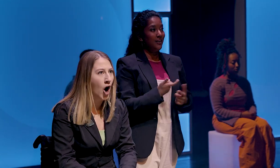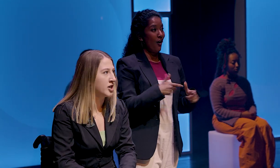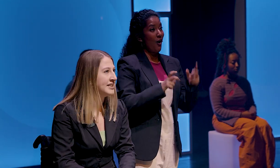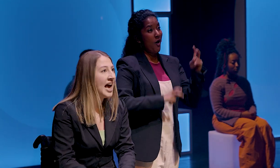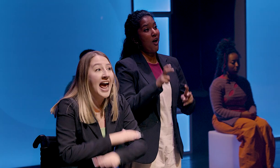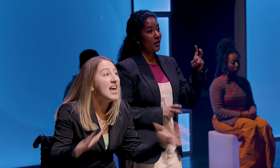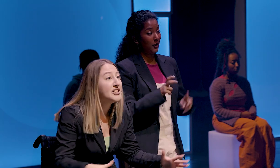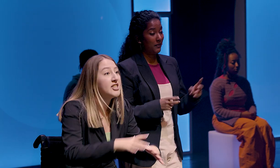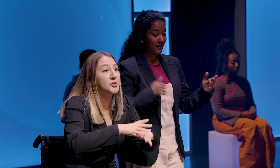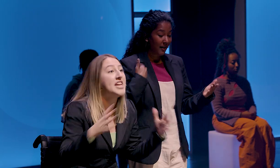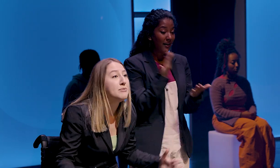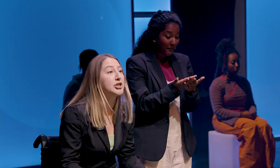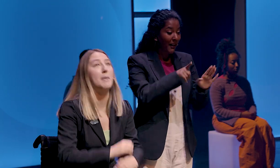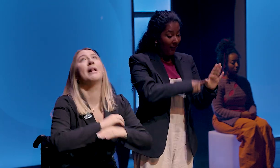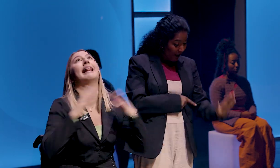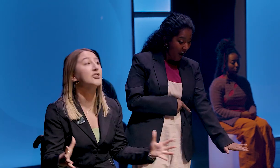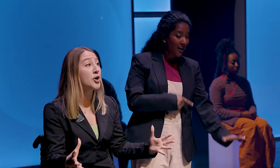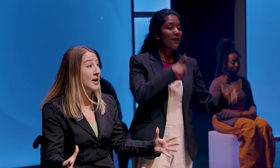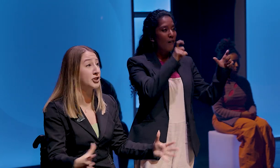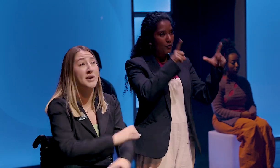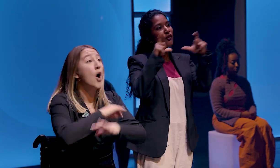argument. Ever since I was a nipper, she's been plastering pictures of me